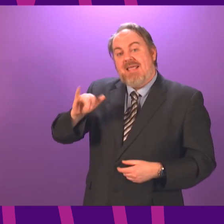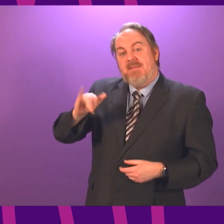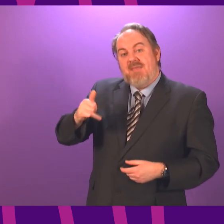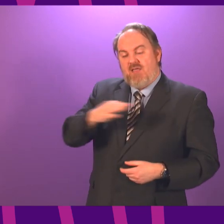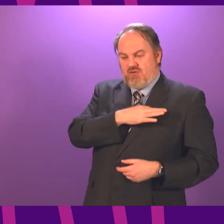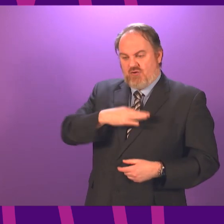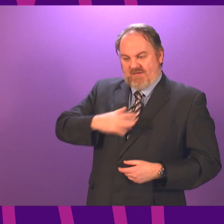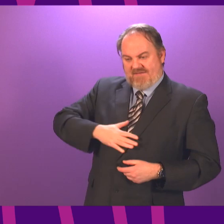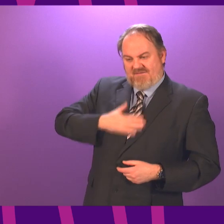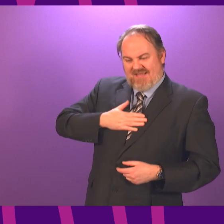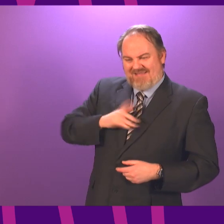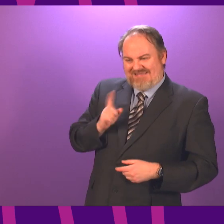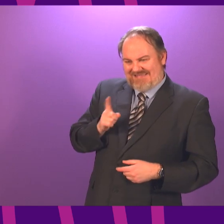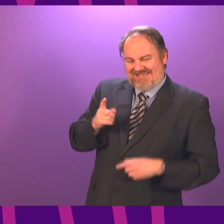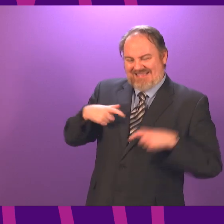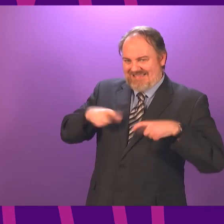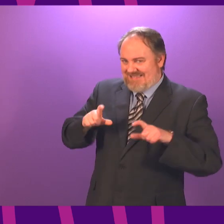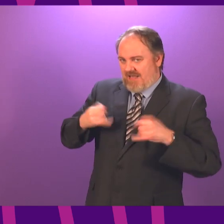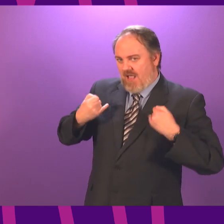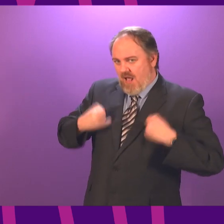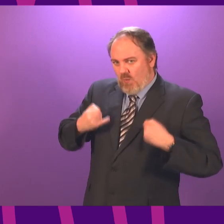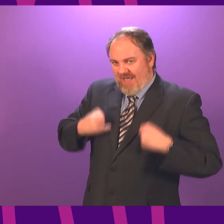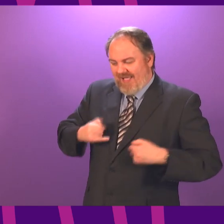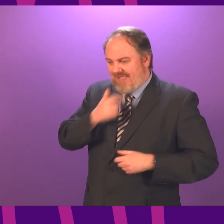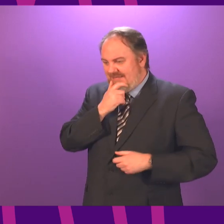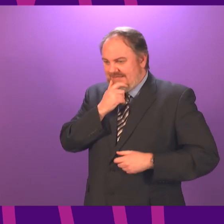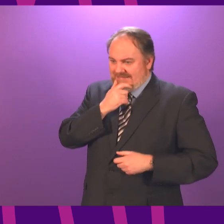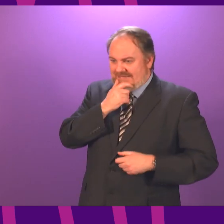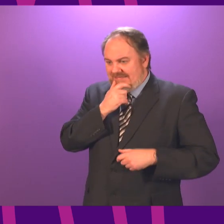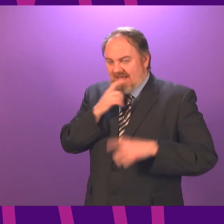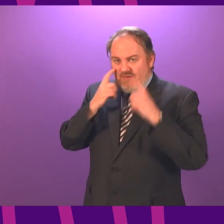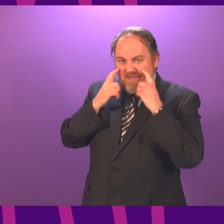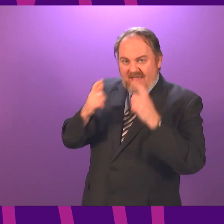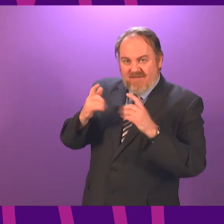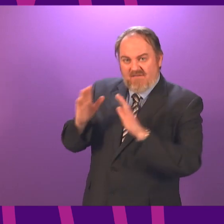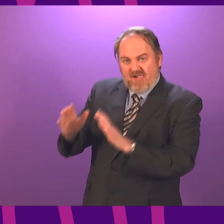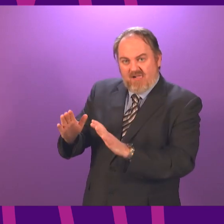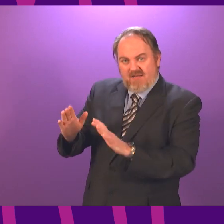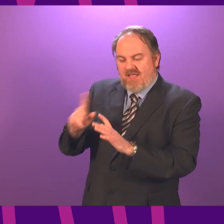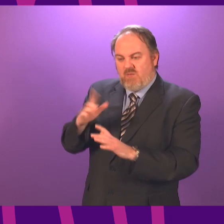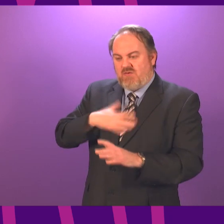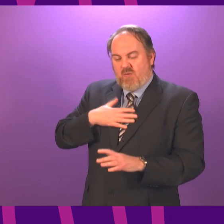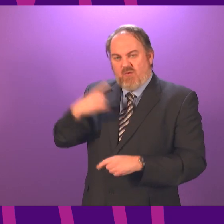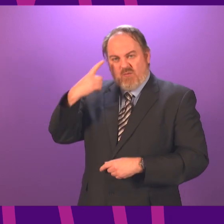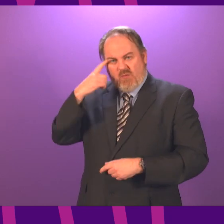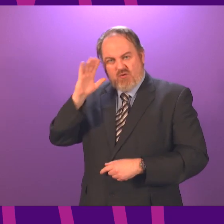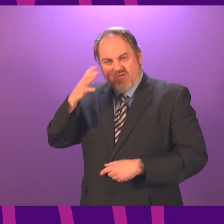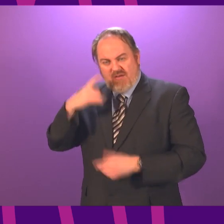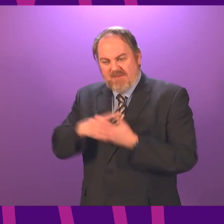is in hospital for abates, so that there is no confusion between any side effects from the vaccine and the symptoms of the illness that they are suffering from. However, the